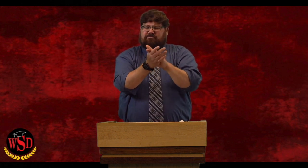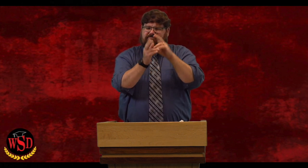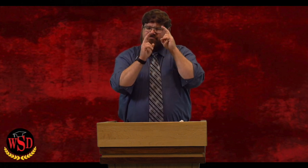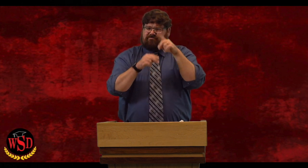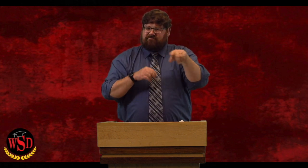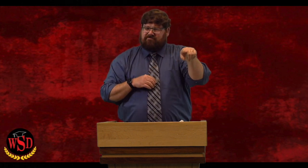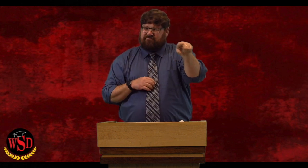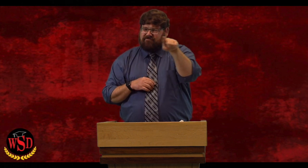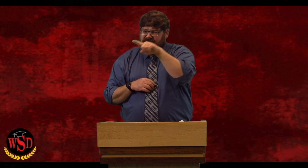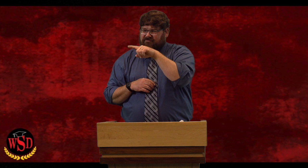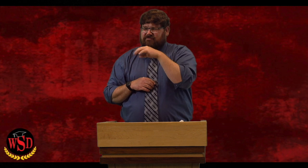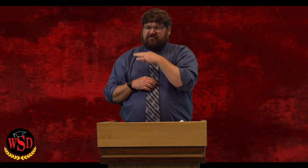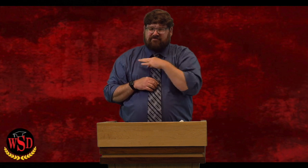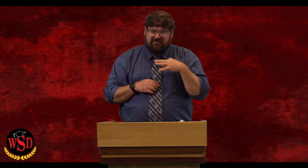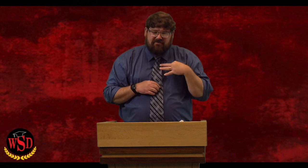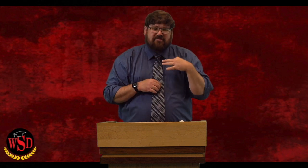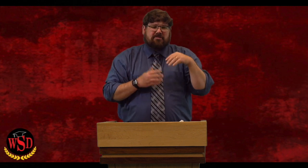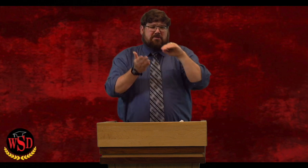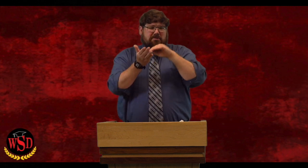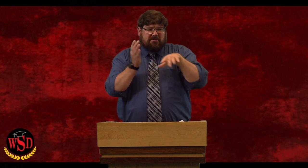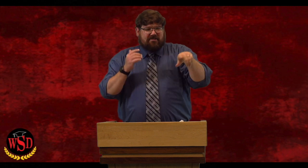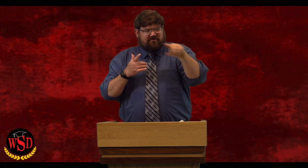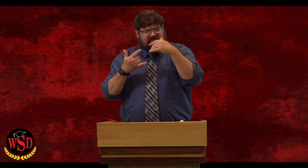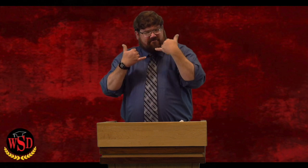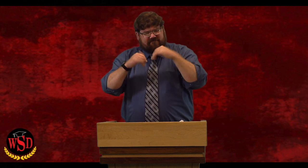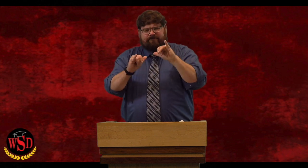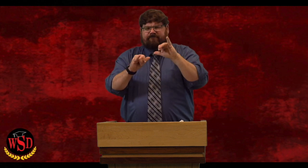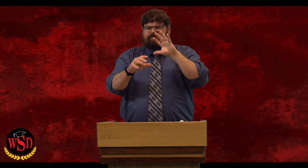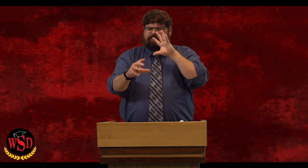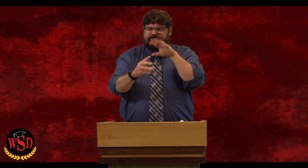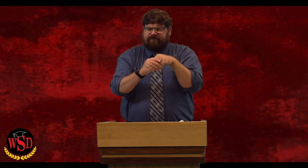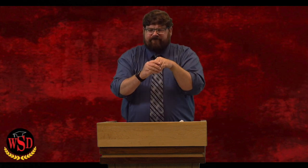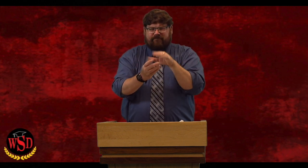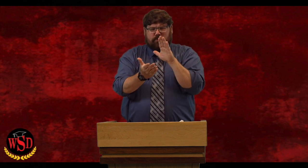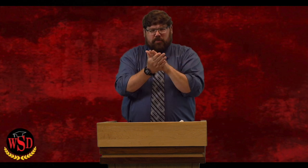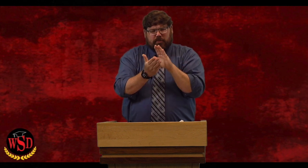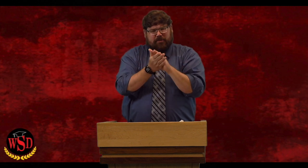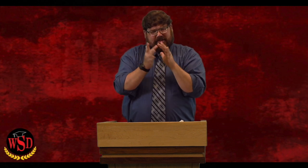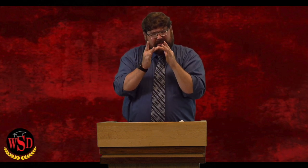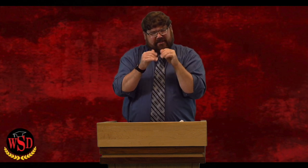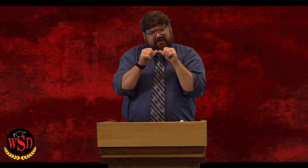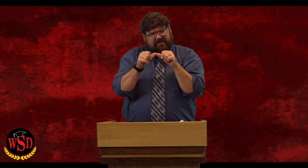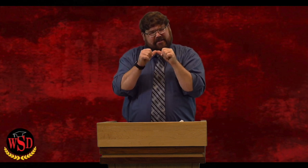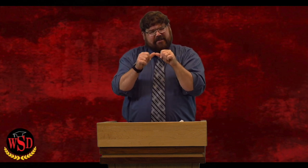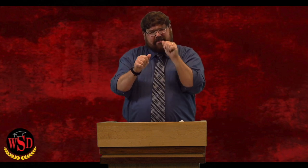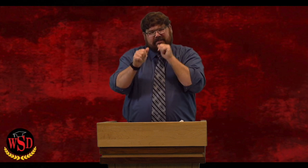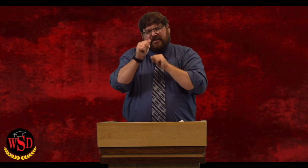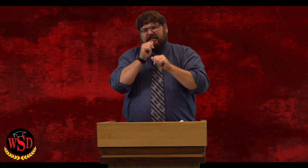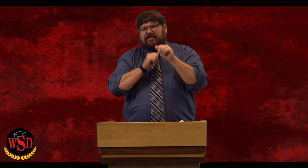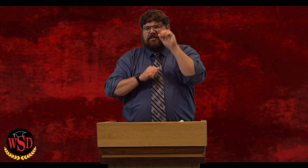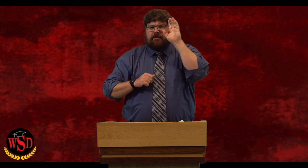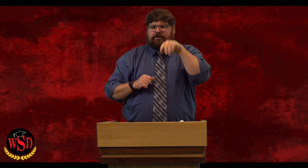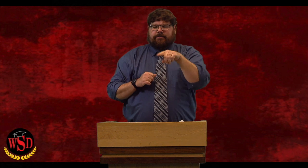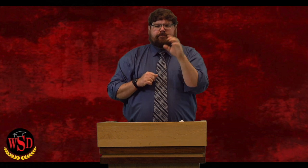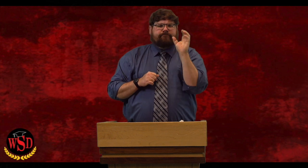But we've continued to truck on ahead. I want to commend all the staff and students for continuing to be engaged in academics.